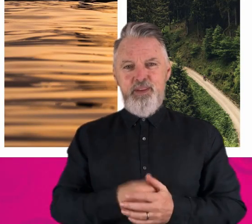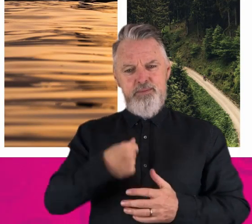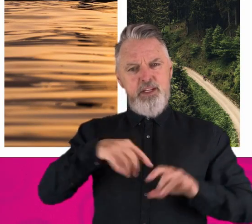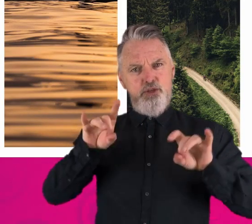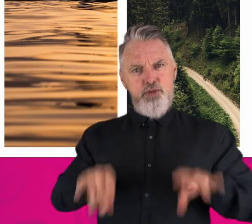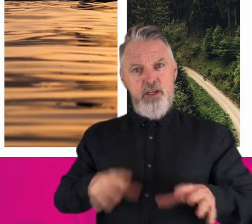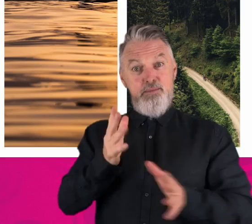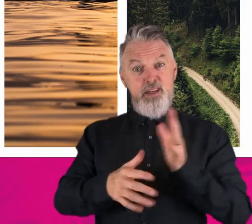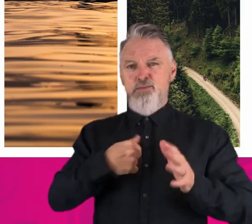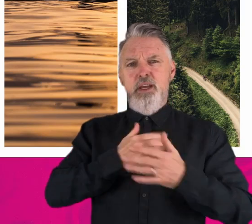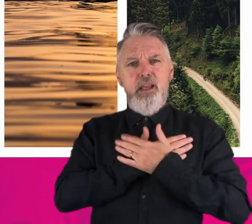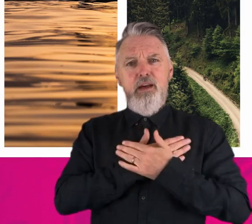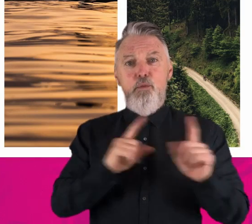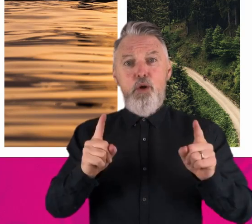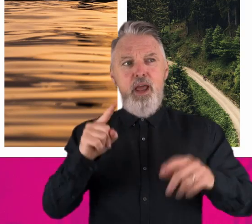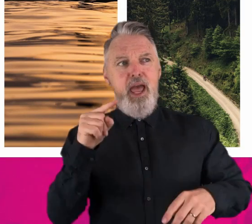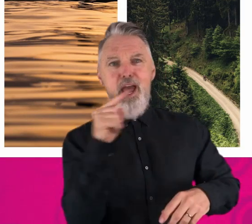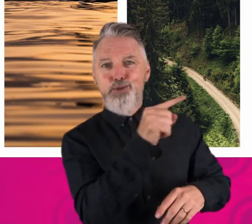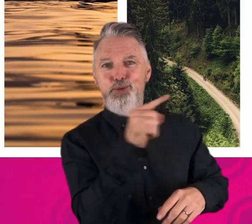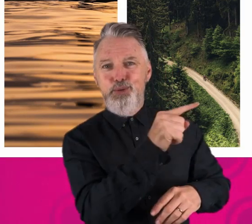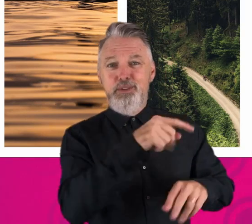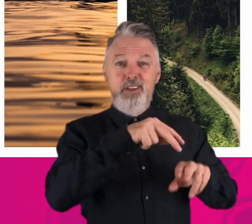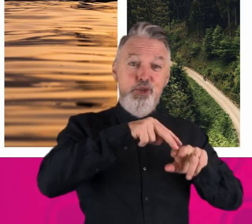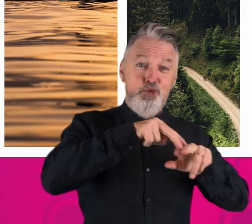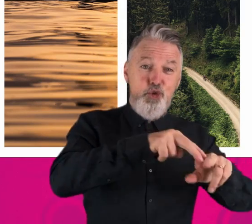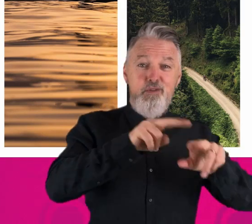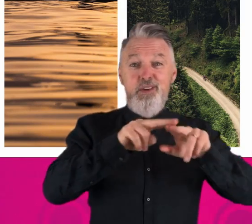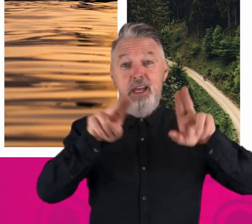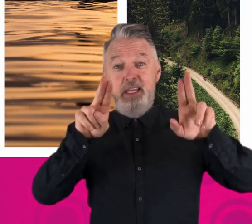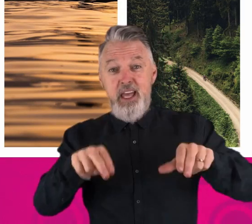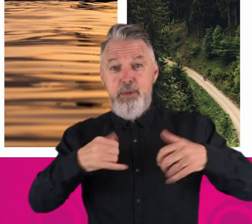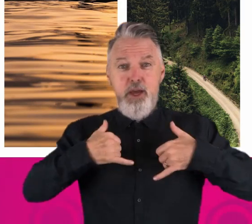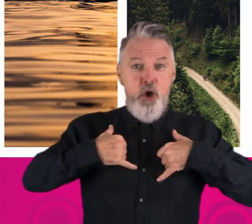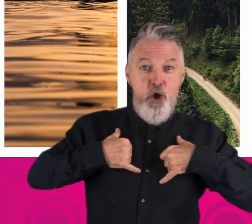we love the outdoors. Whether that be surfing,camping, hiking - you name it.